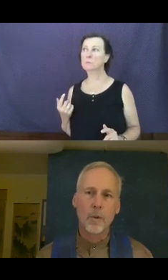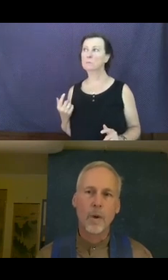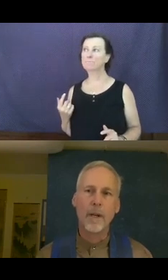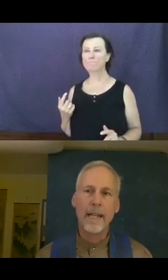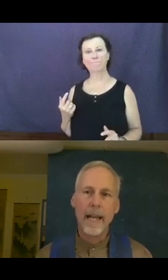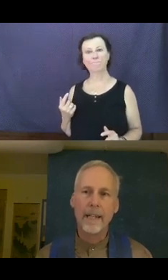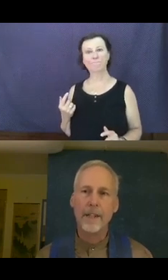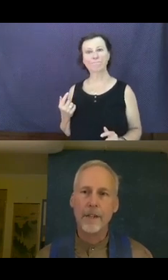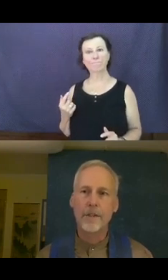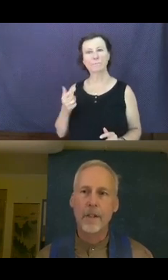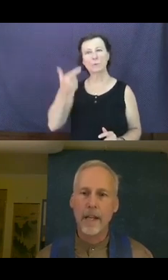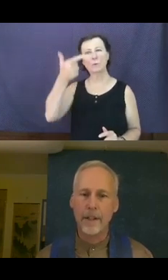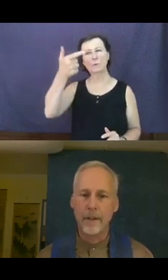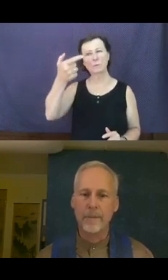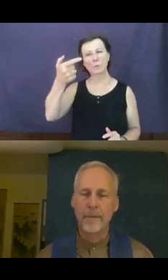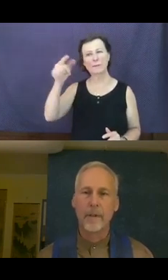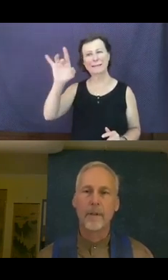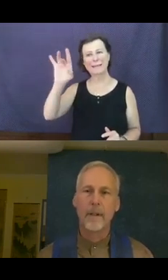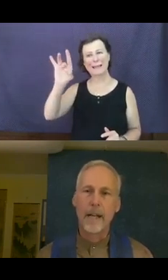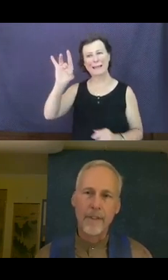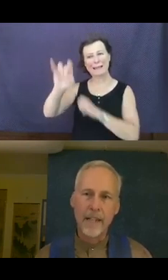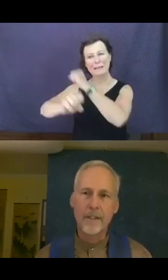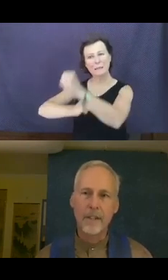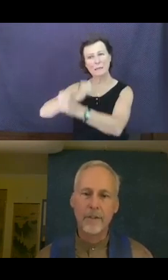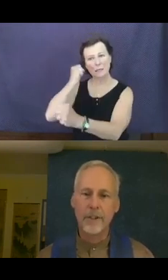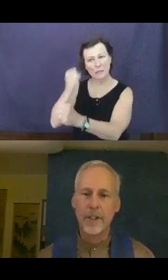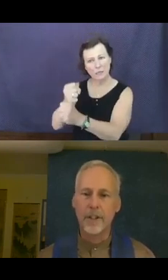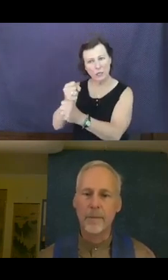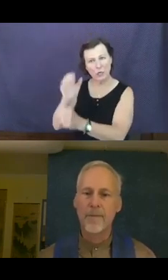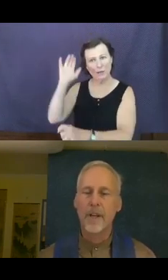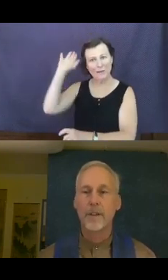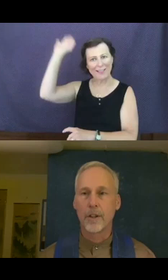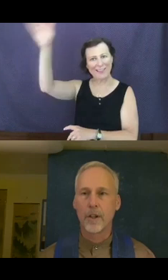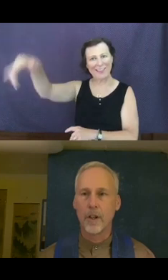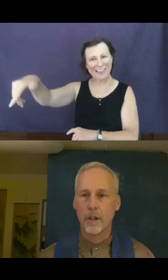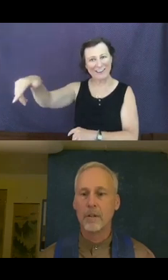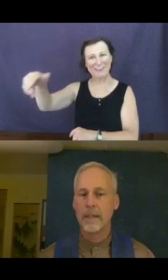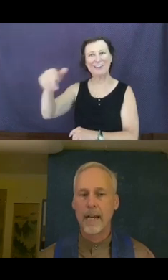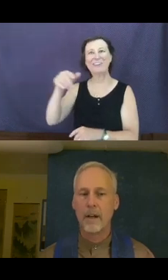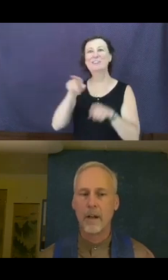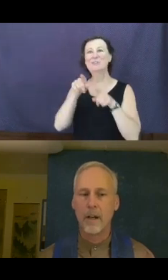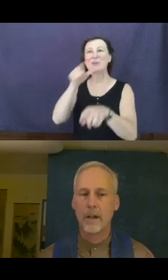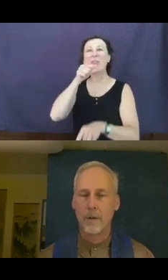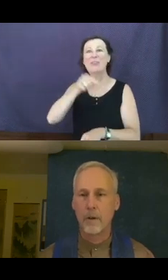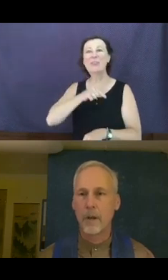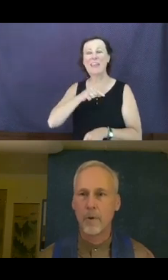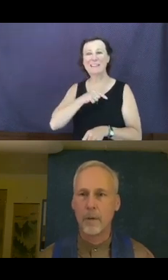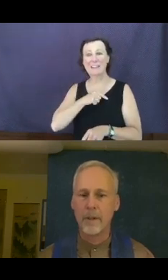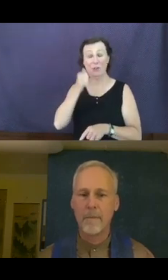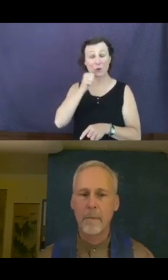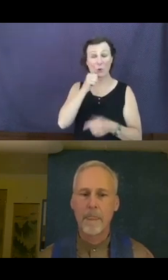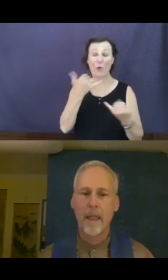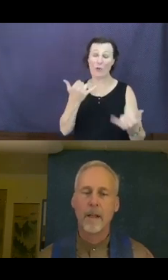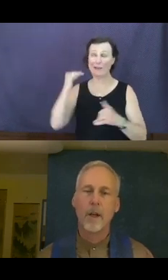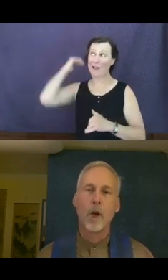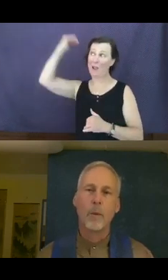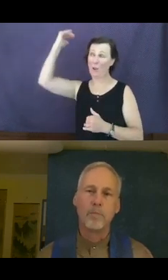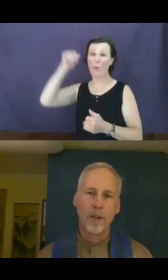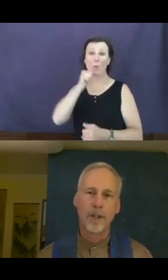Twenty-eight years later at Thanksgiving dinner, the girl now a grown-up woman, blurted